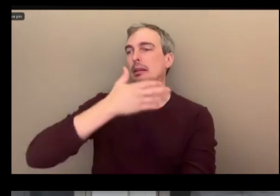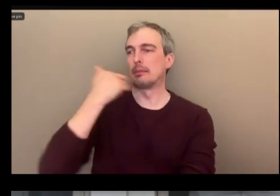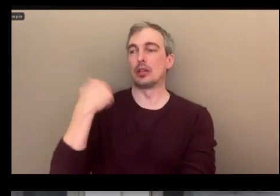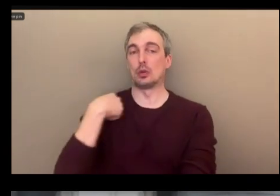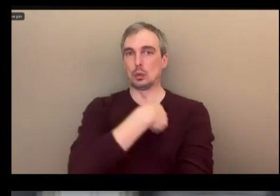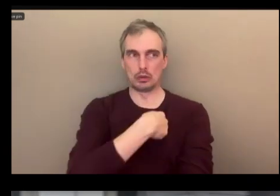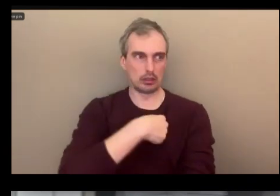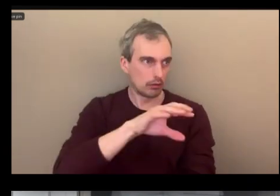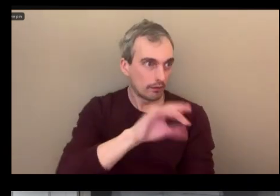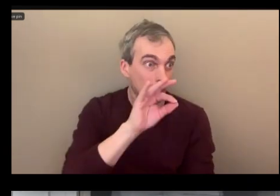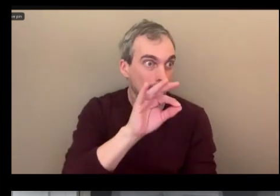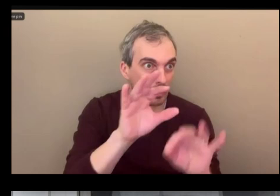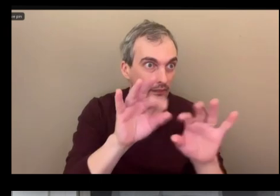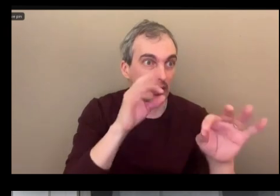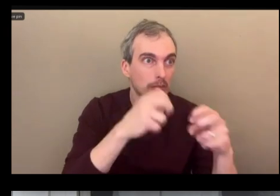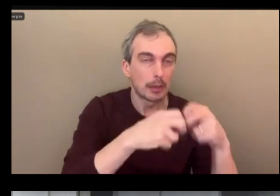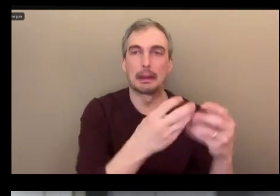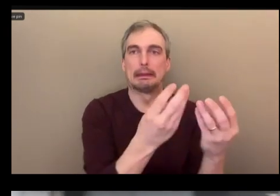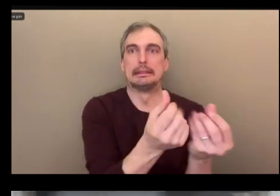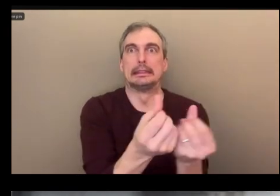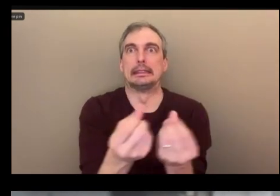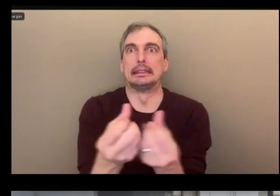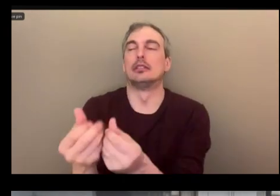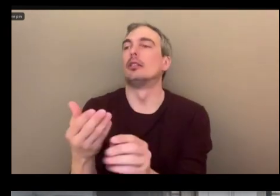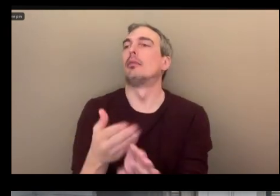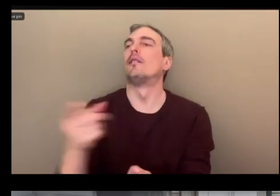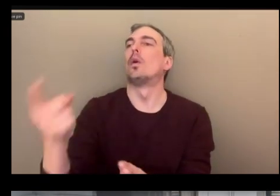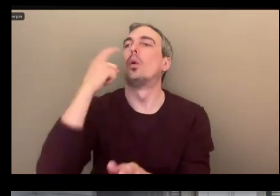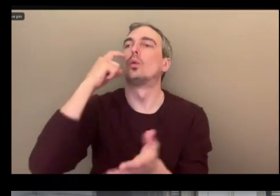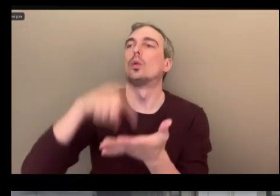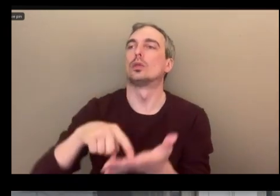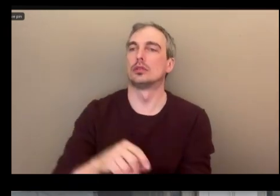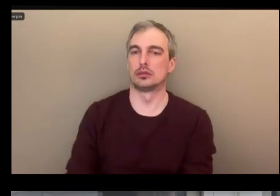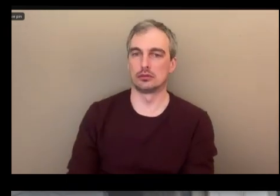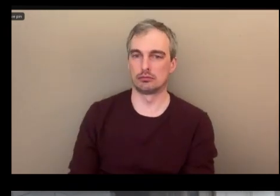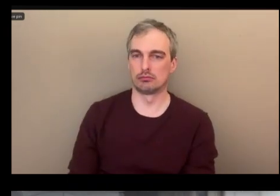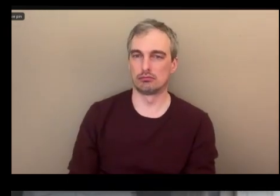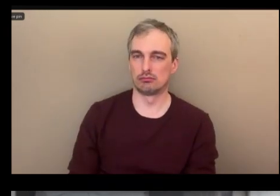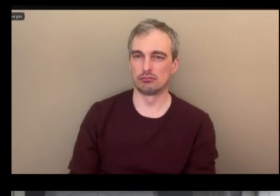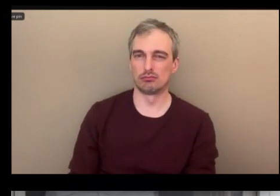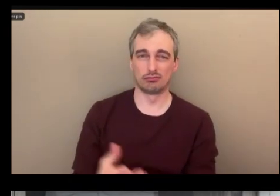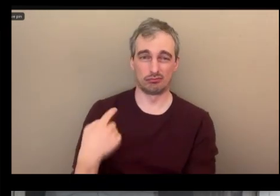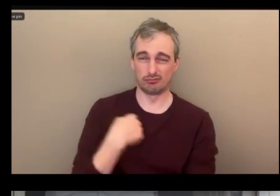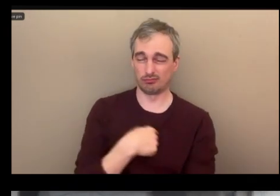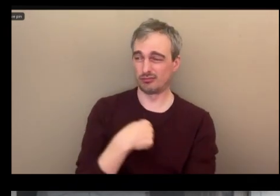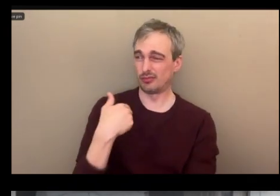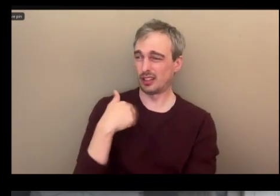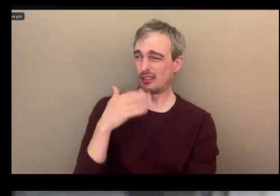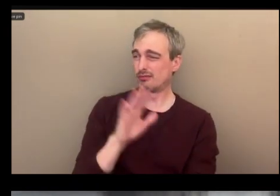Verizon -- we have -- I want to say -- about 40-plus Verizon branded apps out there.